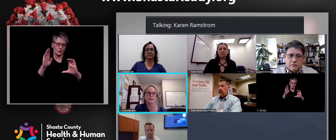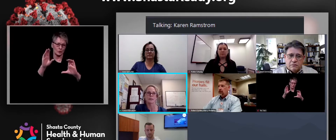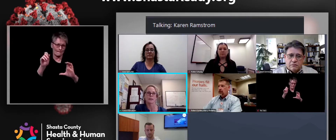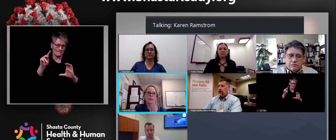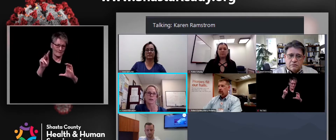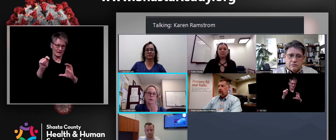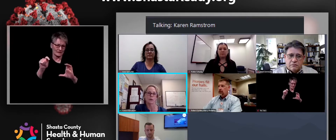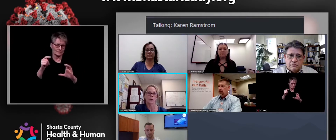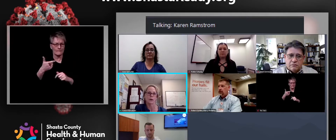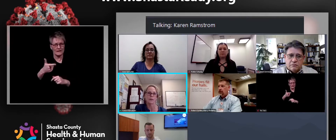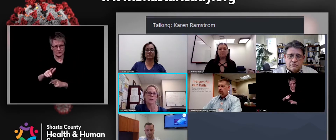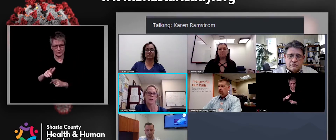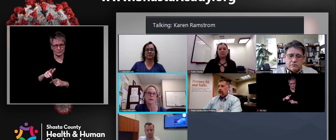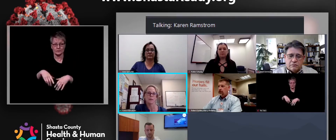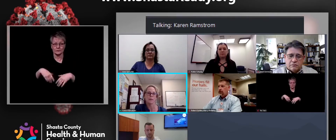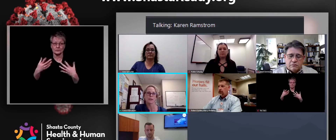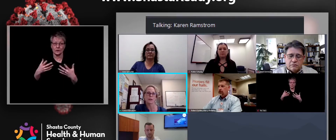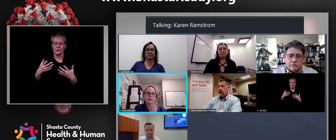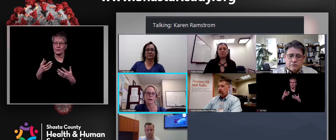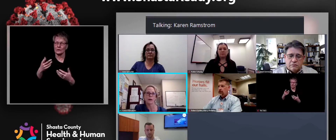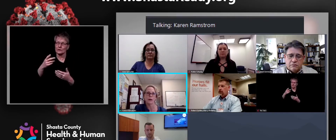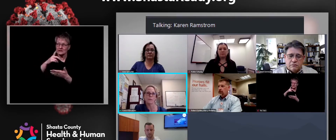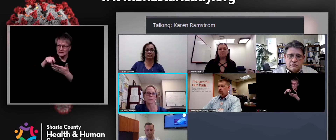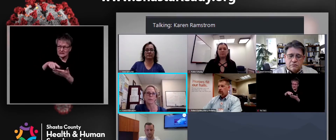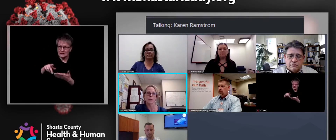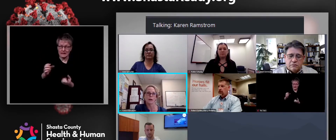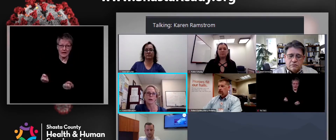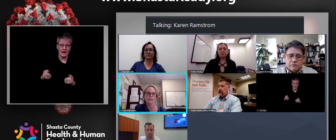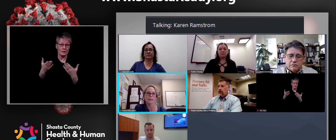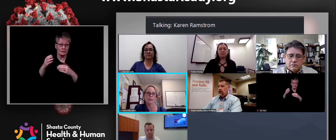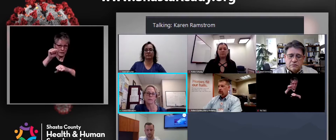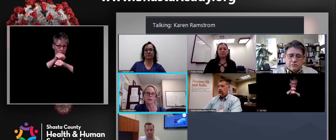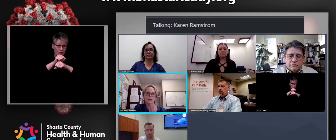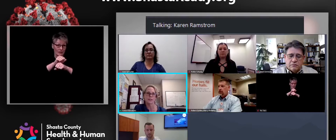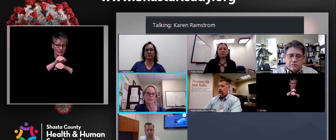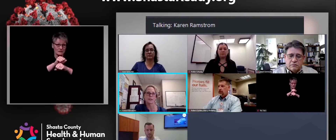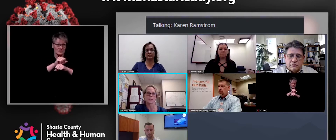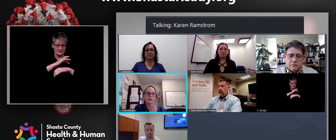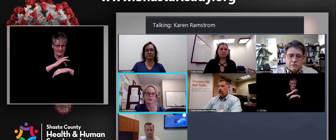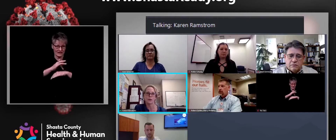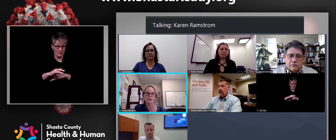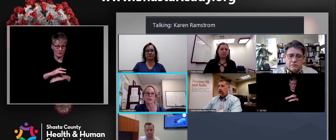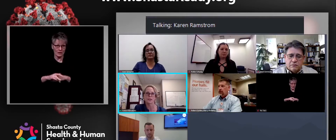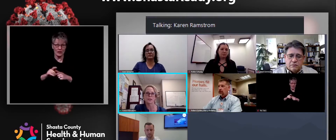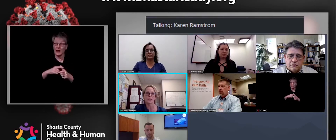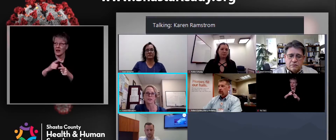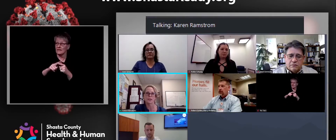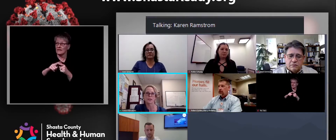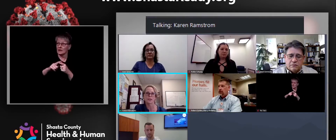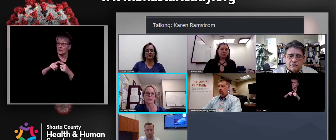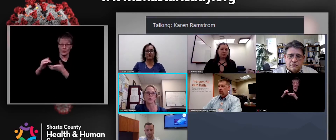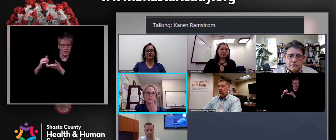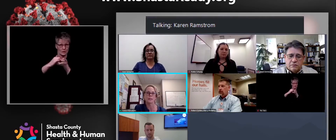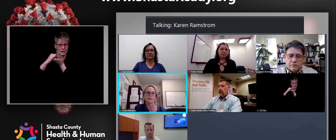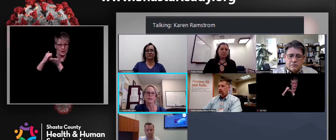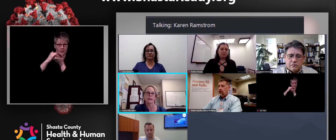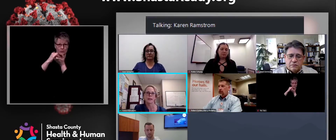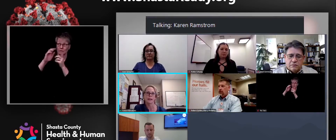appointment slots and then work with the MyTurn team at the state to adjust our enrollment